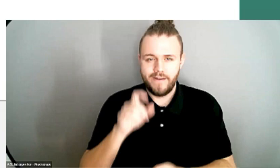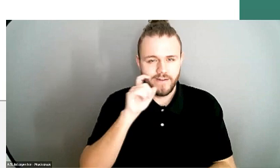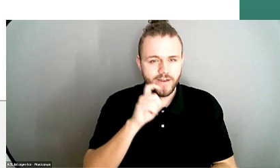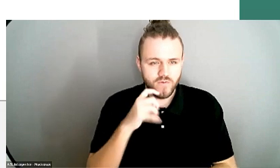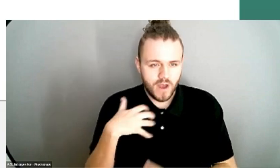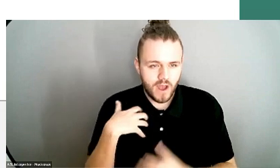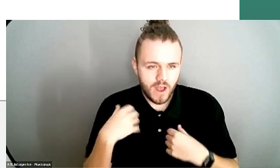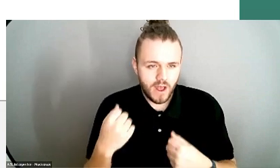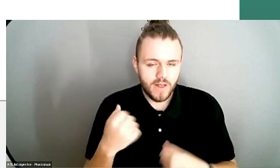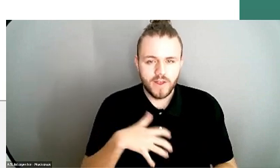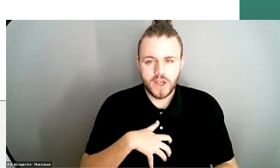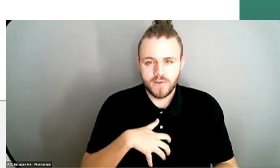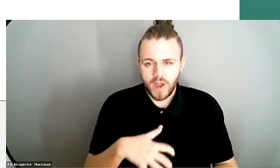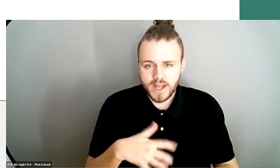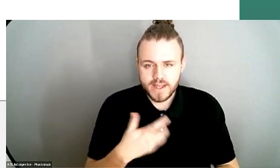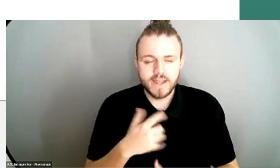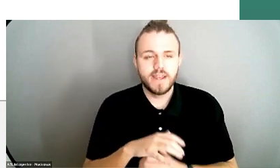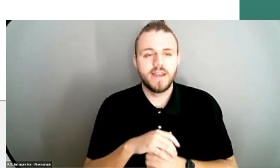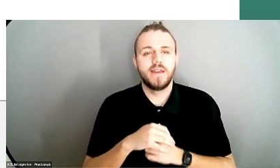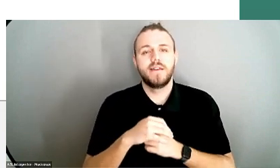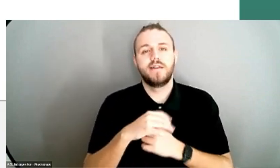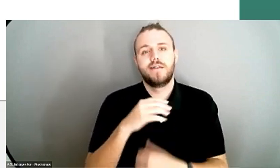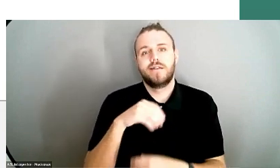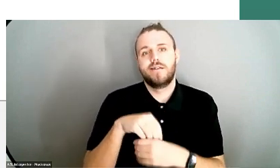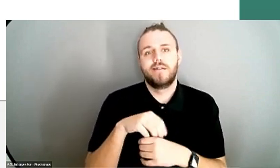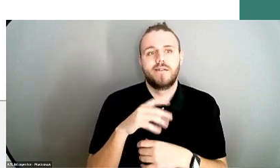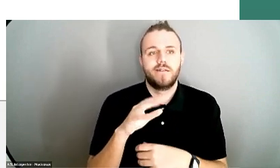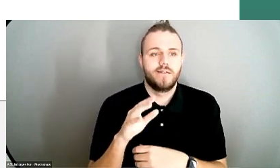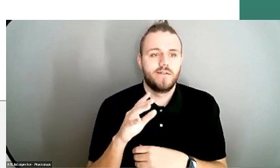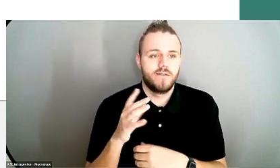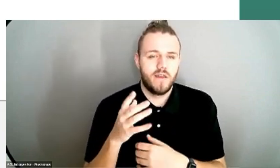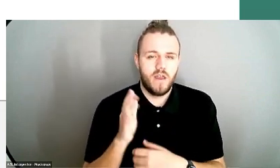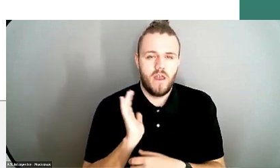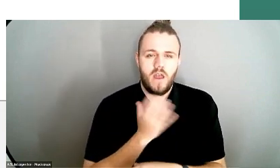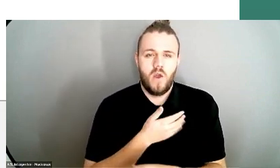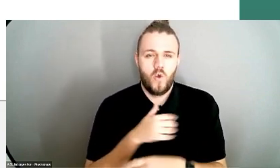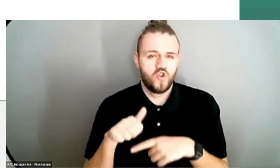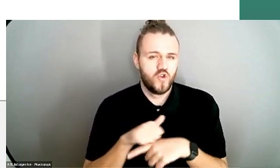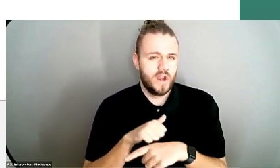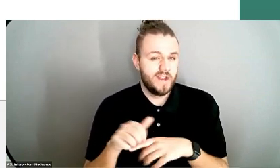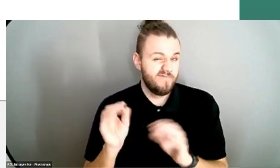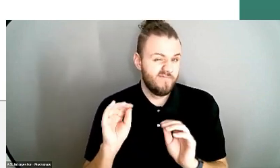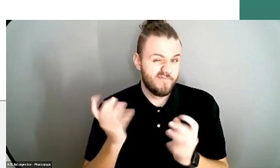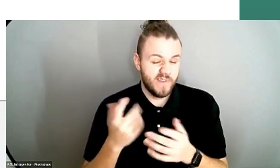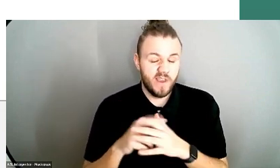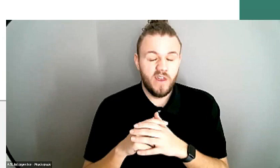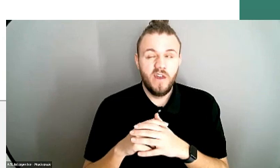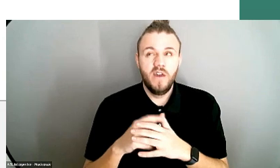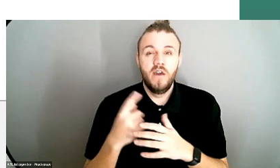pregnancy and in our training. But we also don't provide